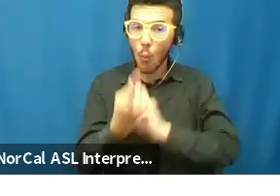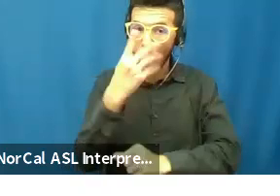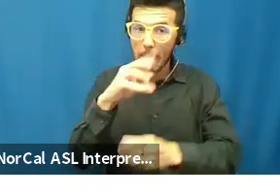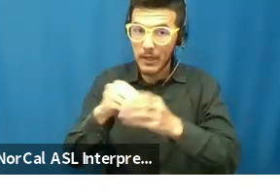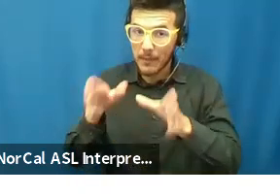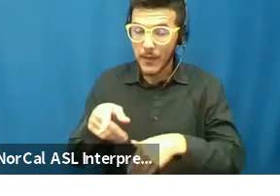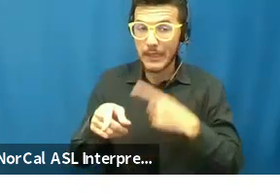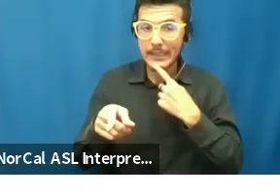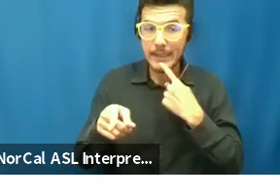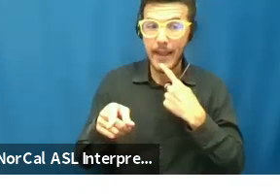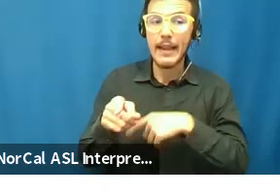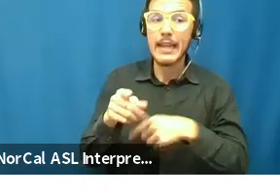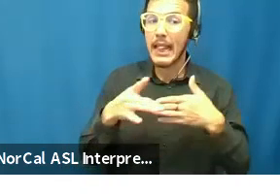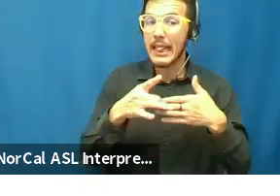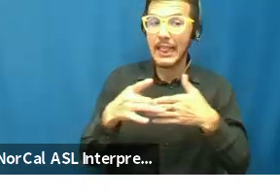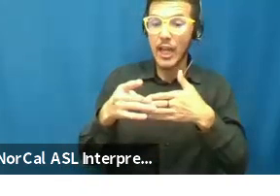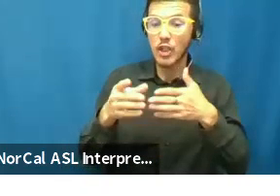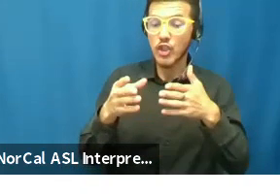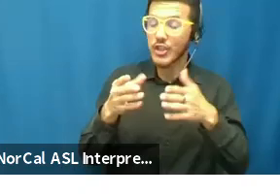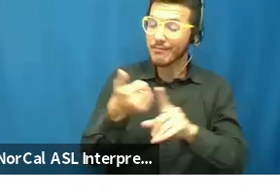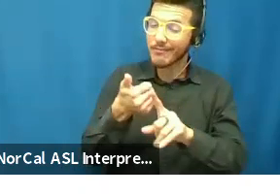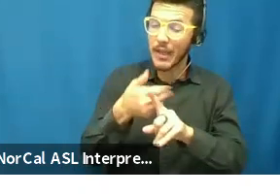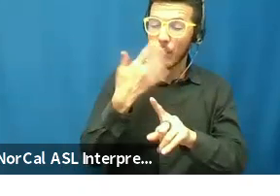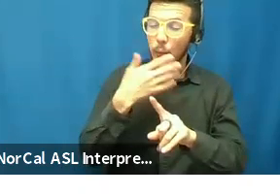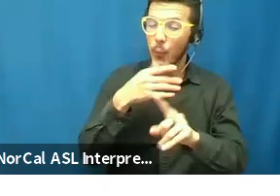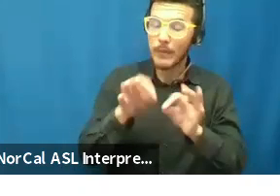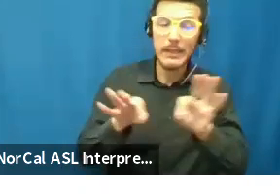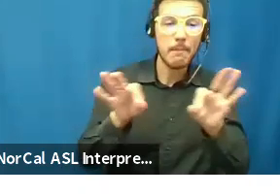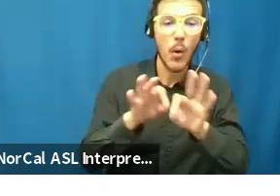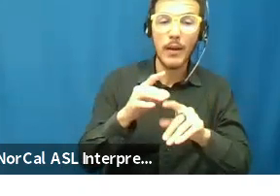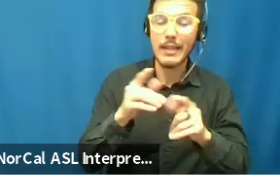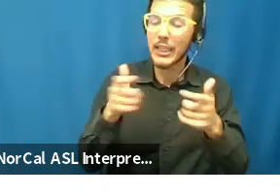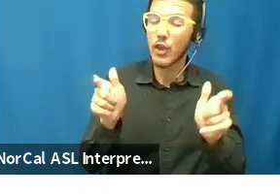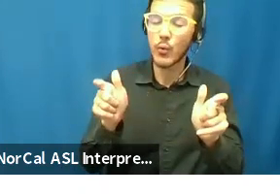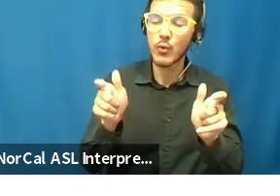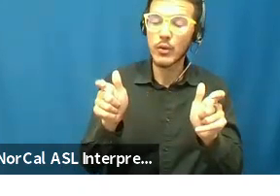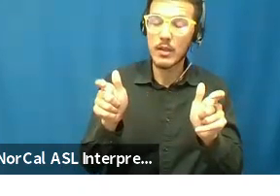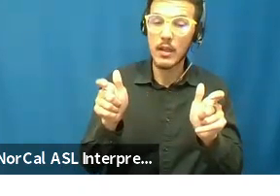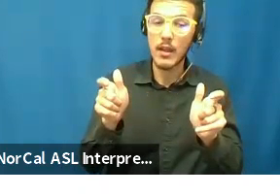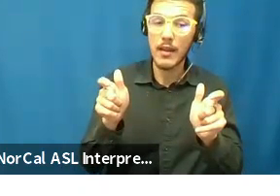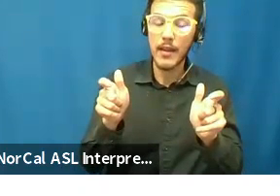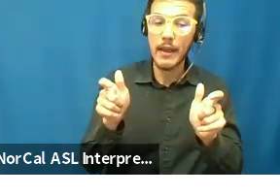buy this is huge and I would say this is probably going to be one of the most common barriers for